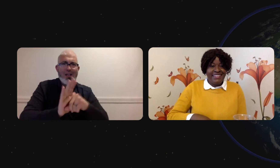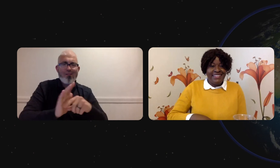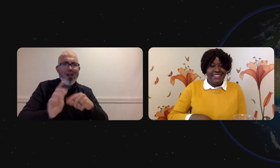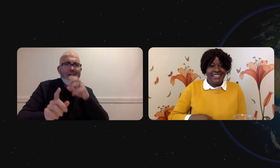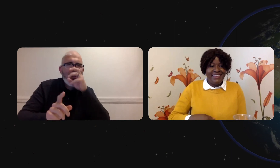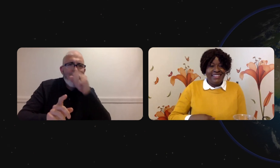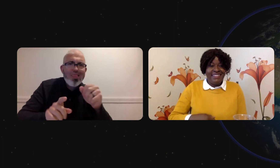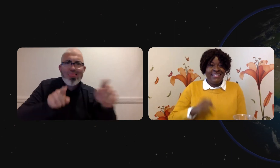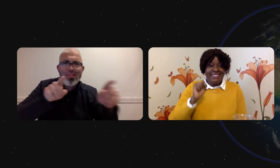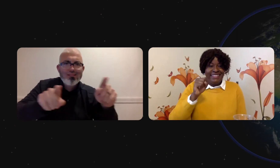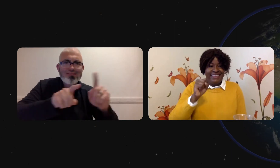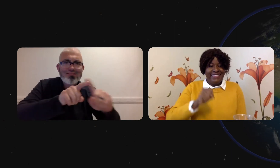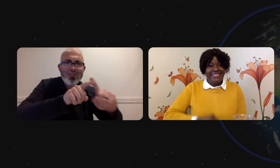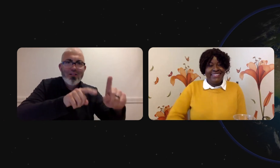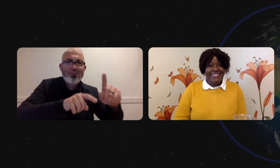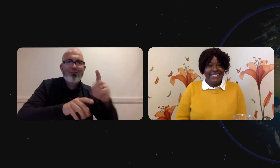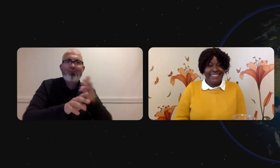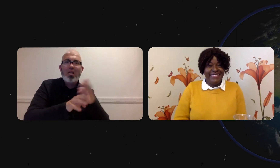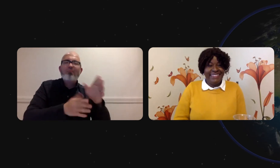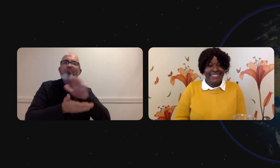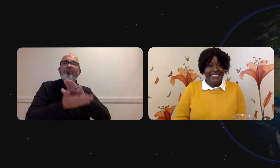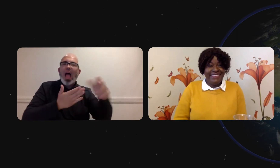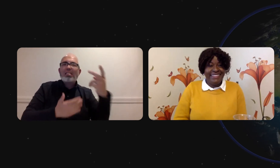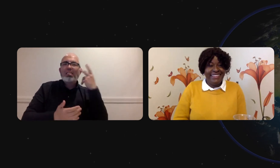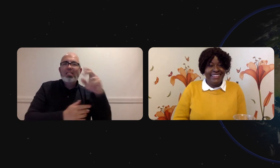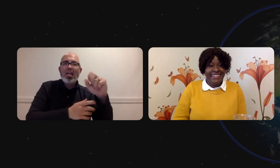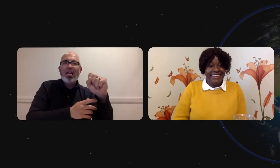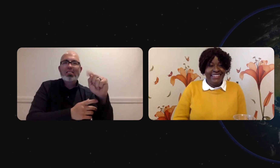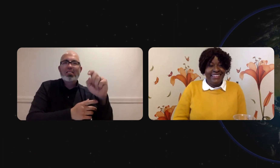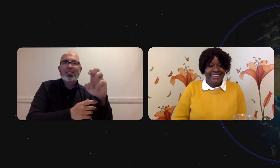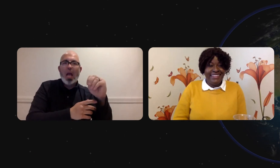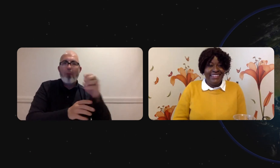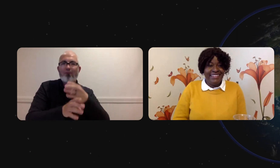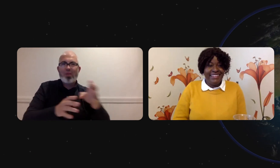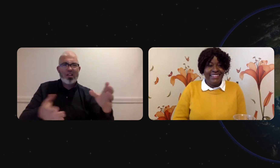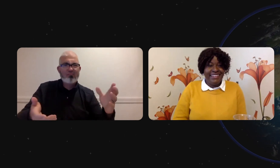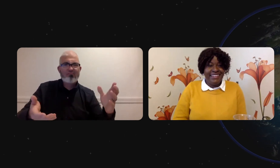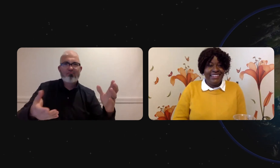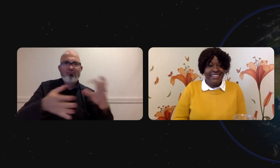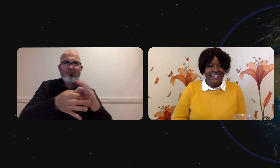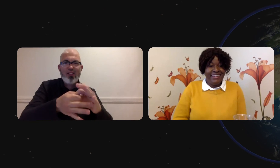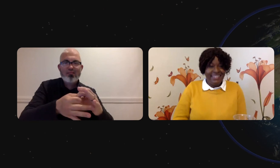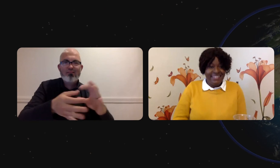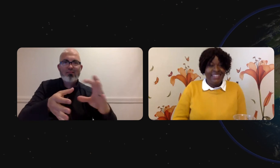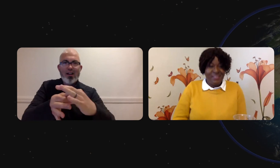And, thanks for sharing your background too!